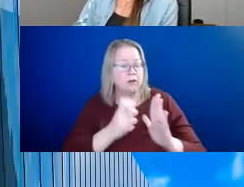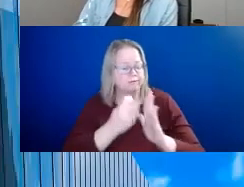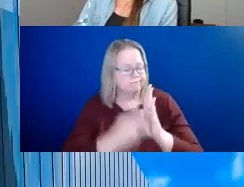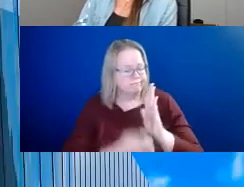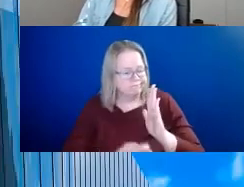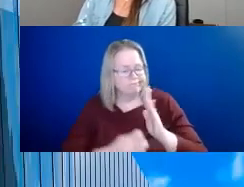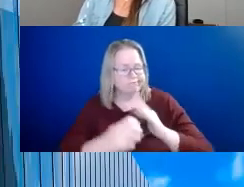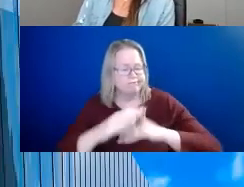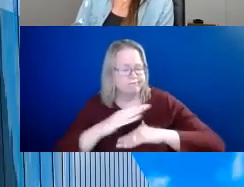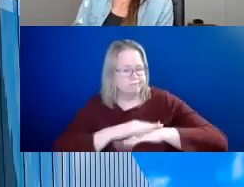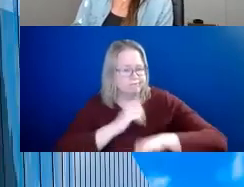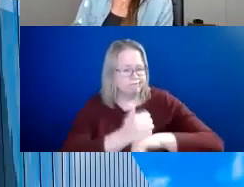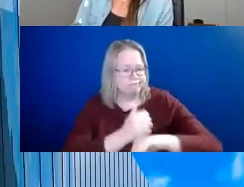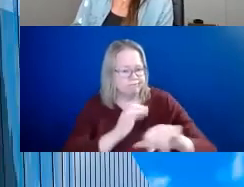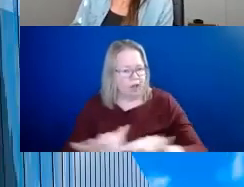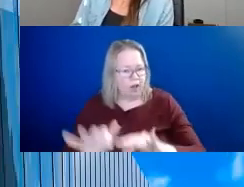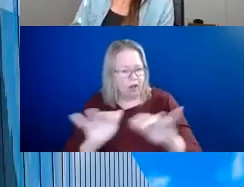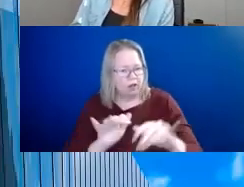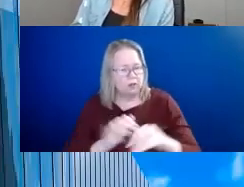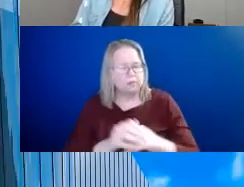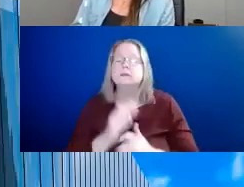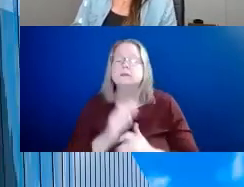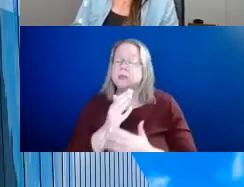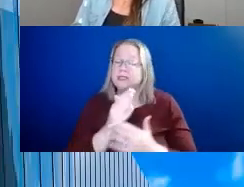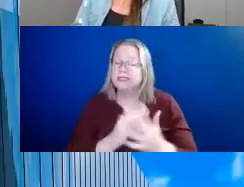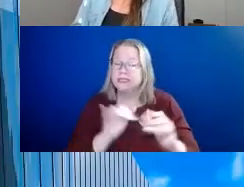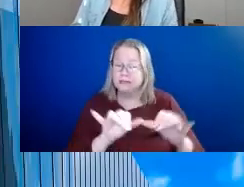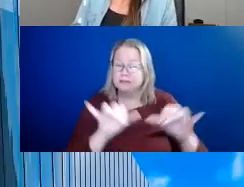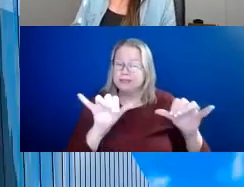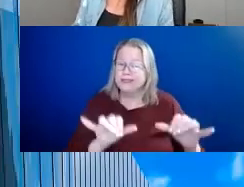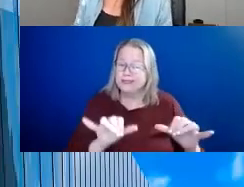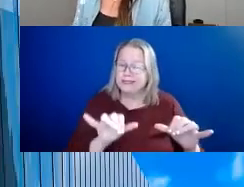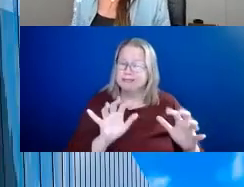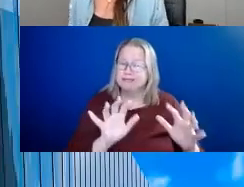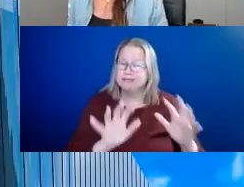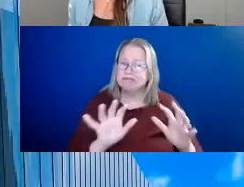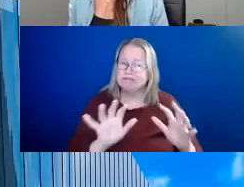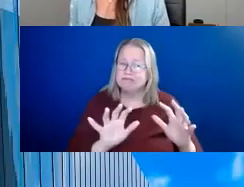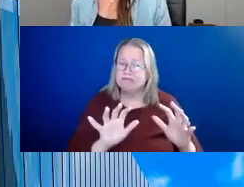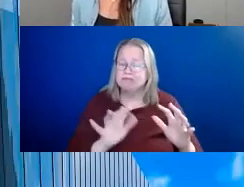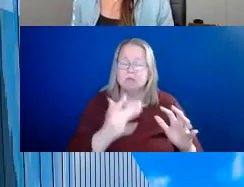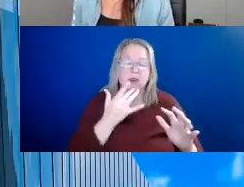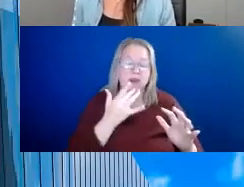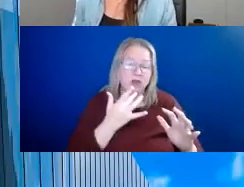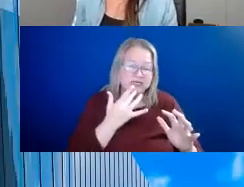there is going to be some system 12:20:08 preferences and requirements